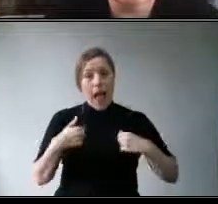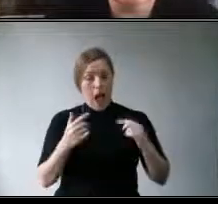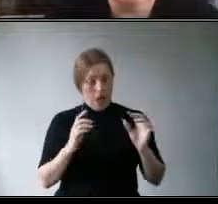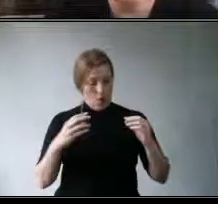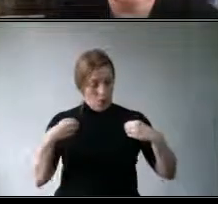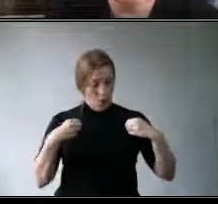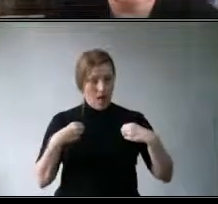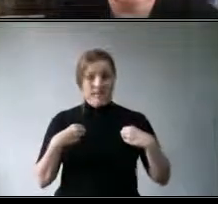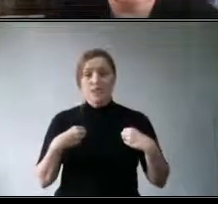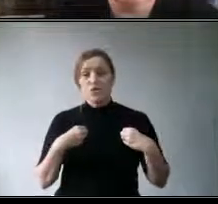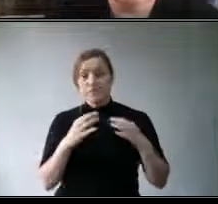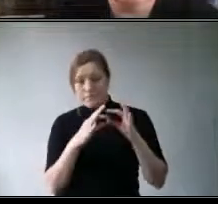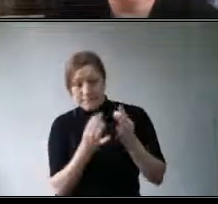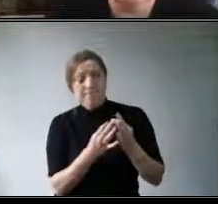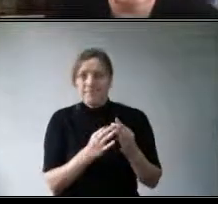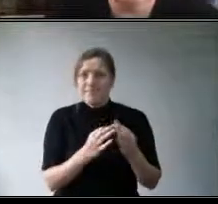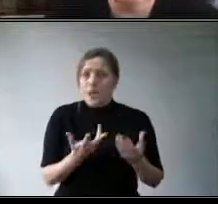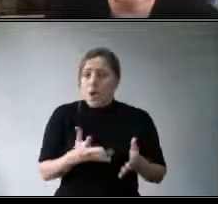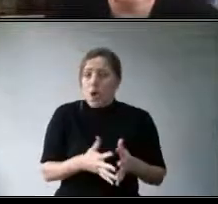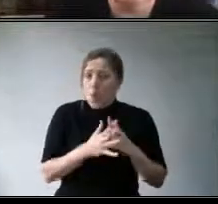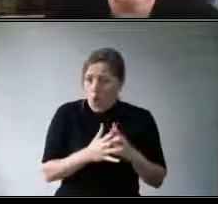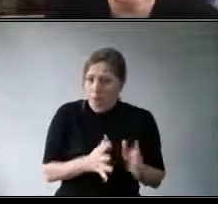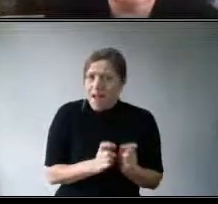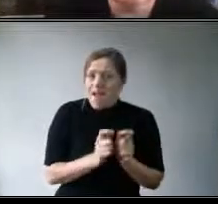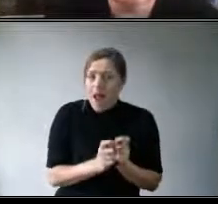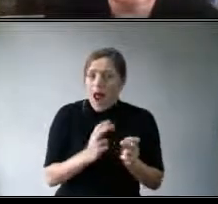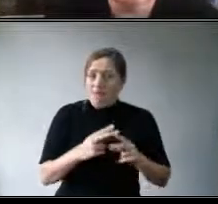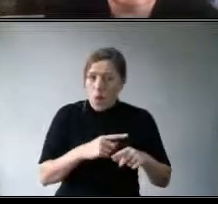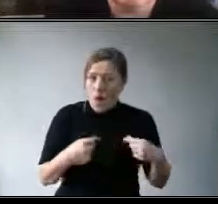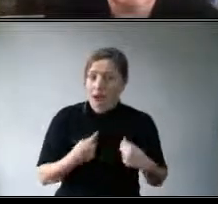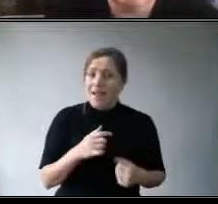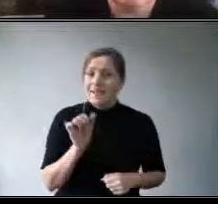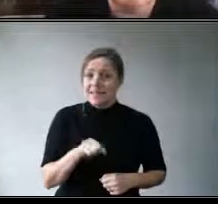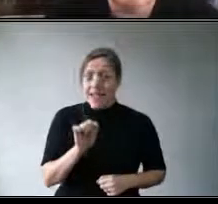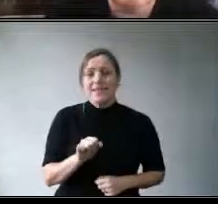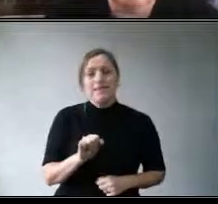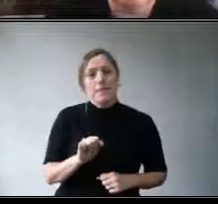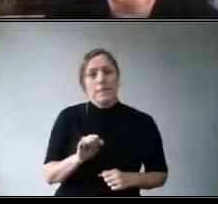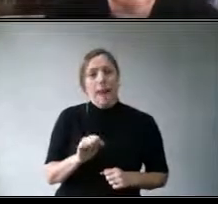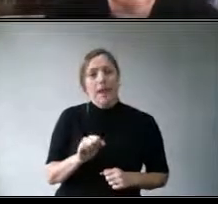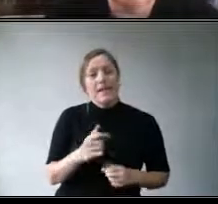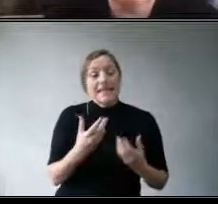like practical sense like often um some of the younger team members who hadn't come up um who